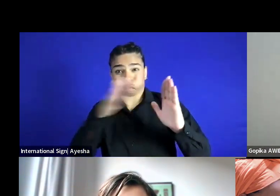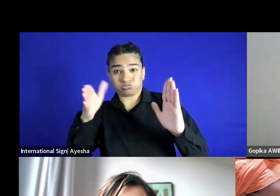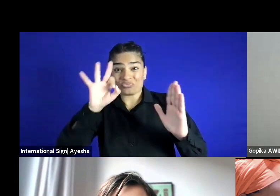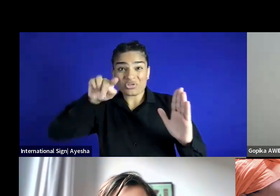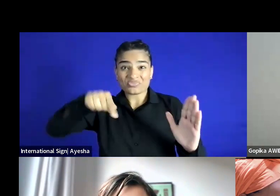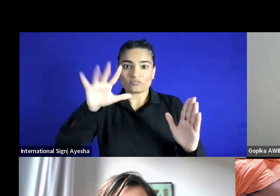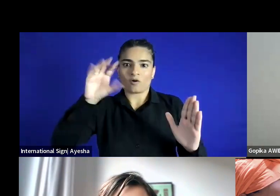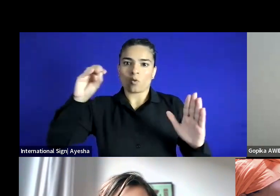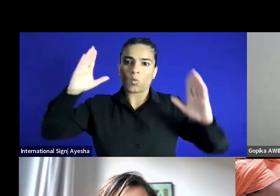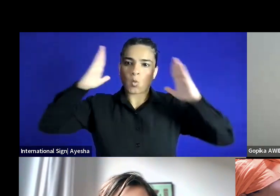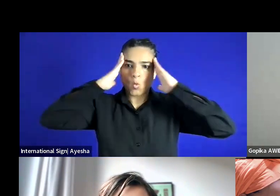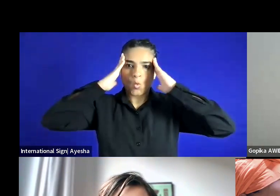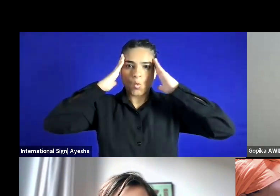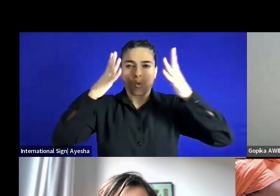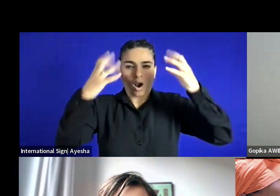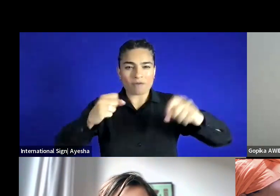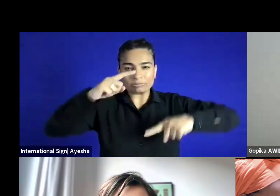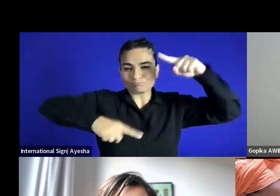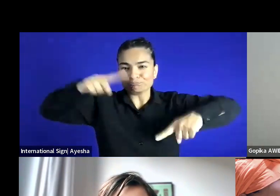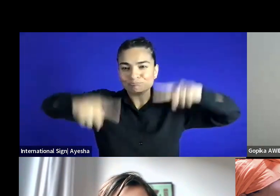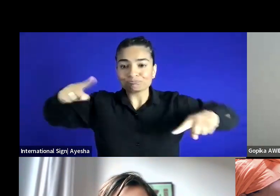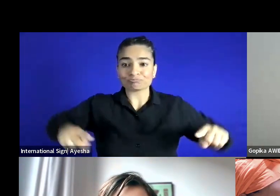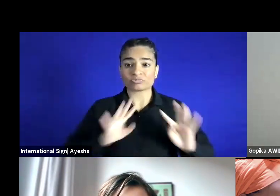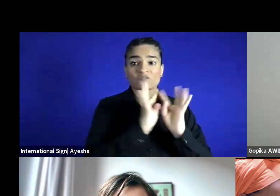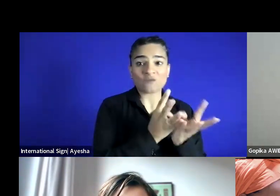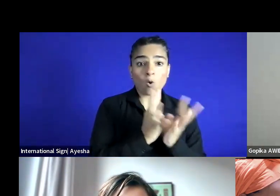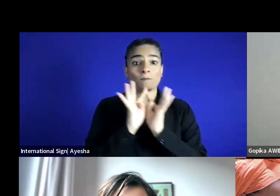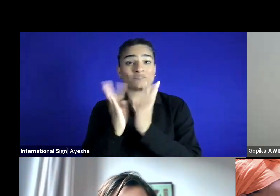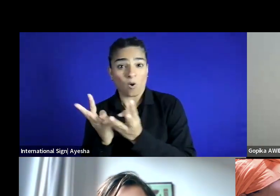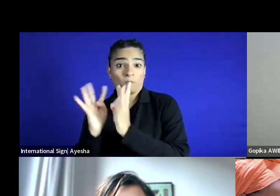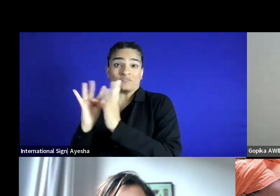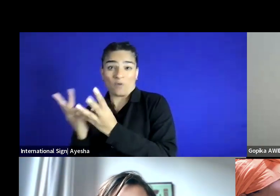So we have the forum happening really on two levels of our, venue,